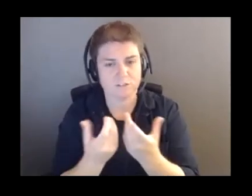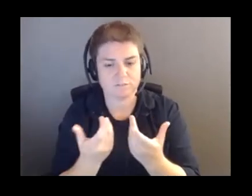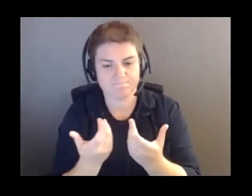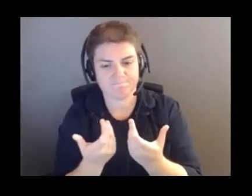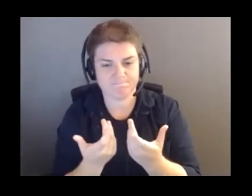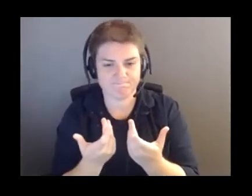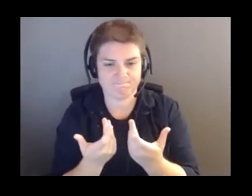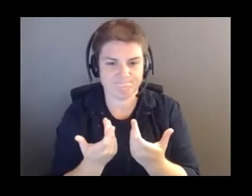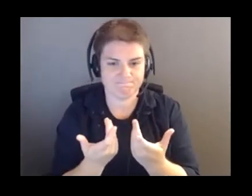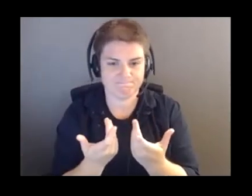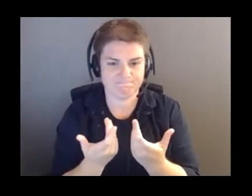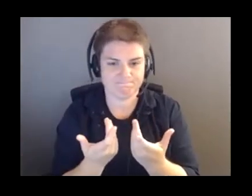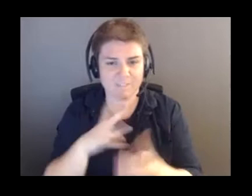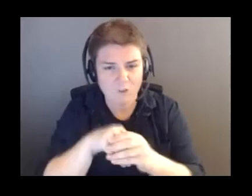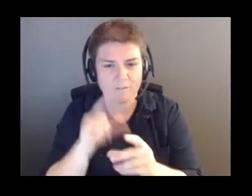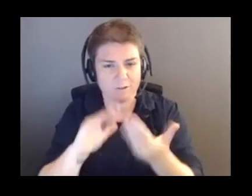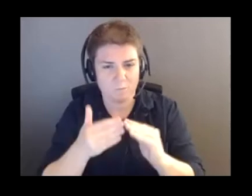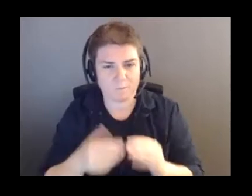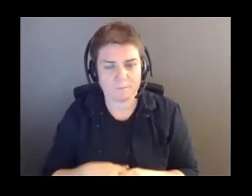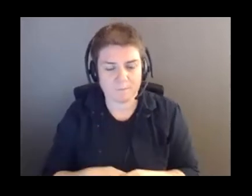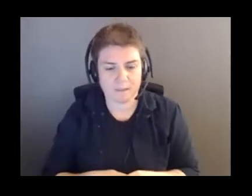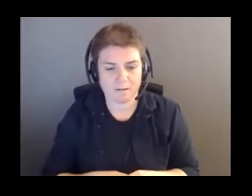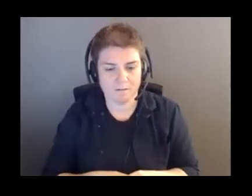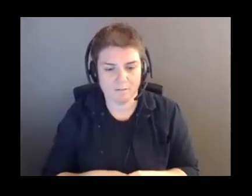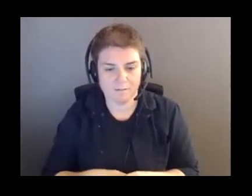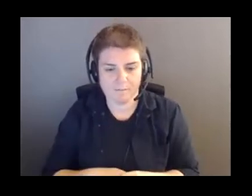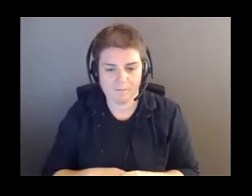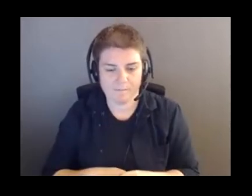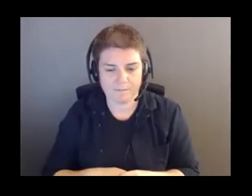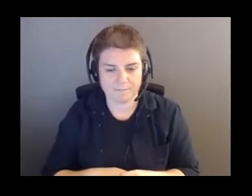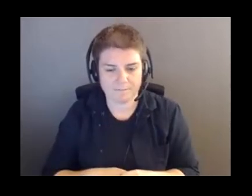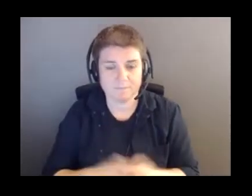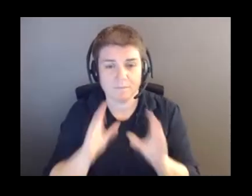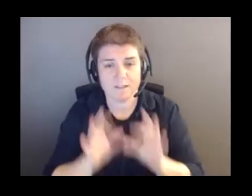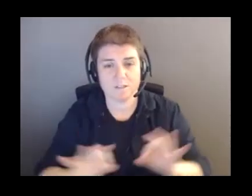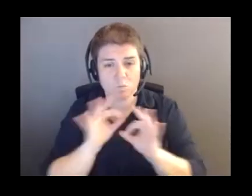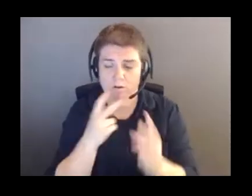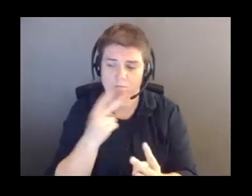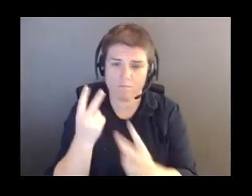to that community. It's really important to reflect on your organization's mandate, and